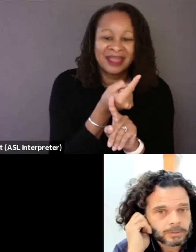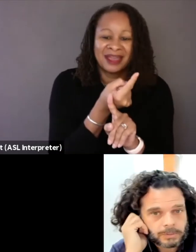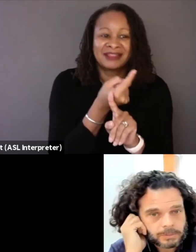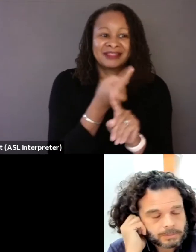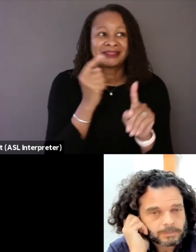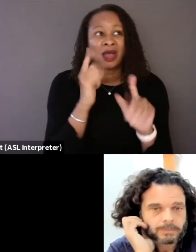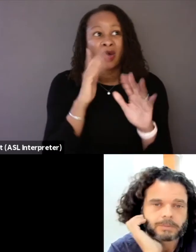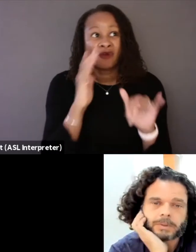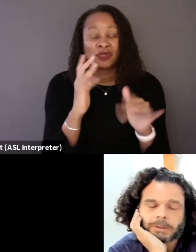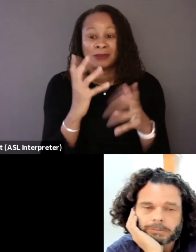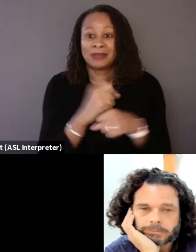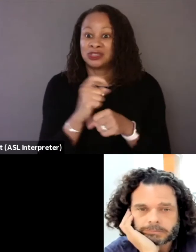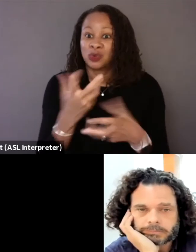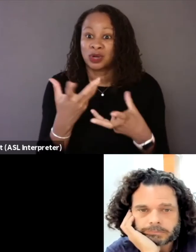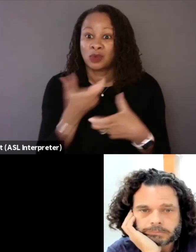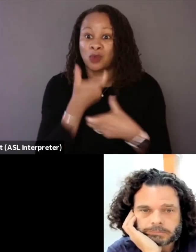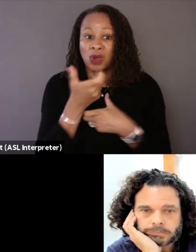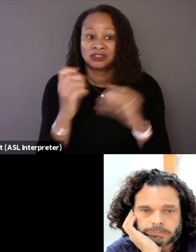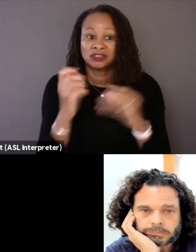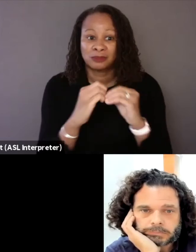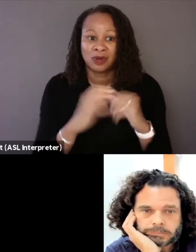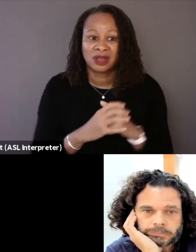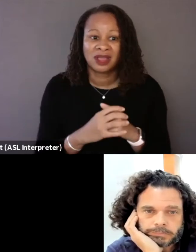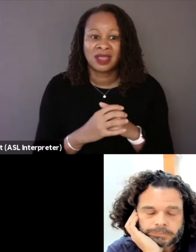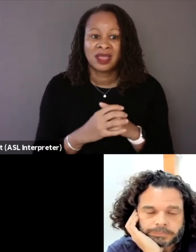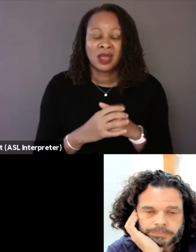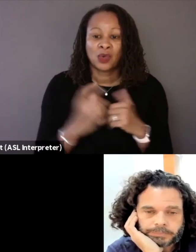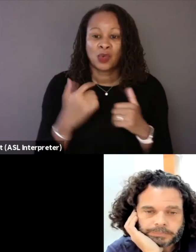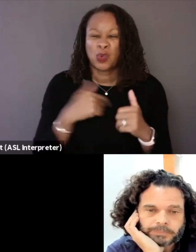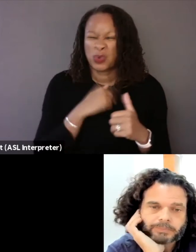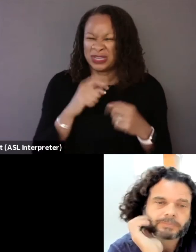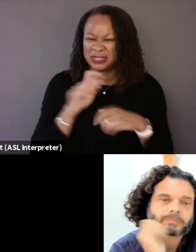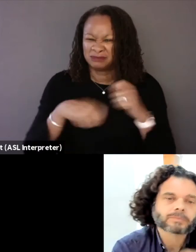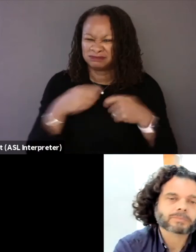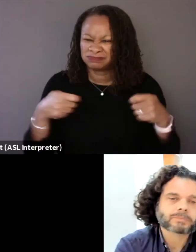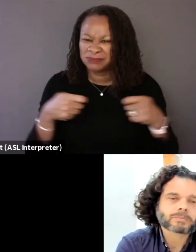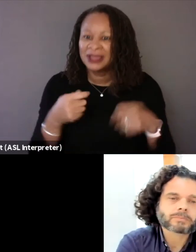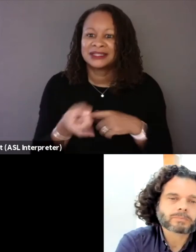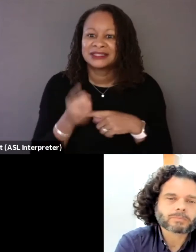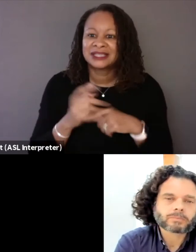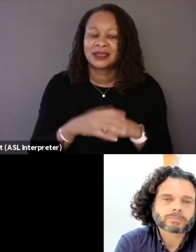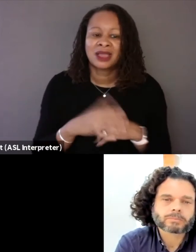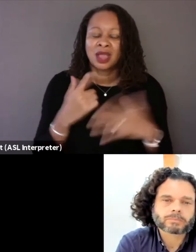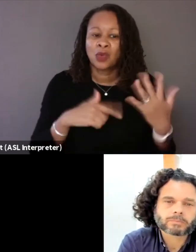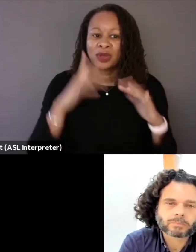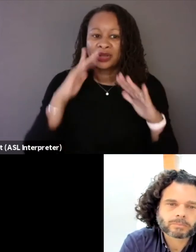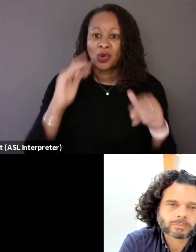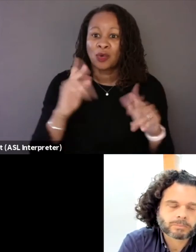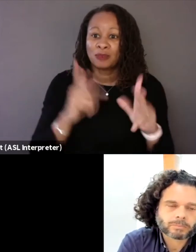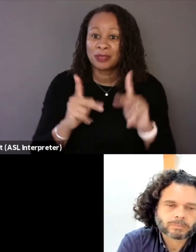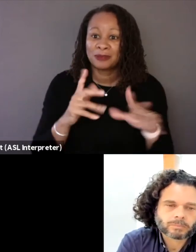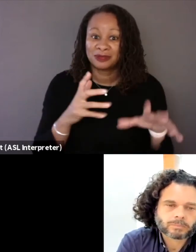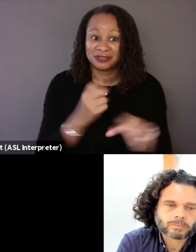Well, it definitely works. We have to wrap in a sec but I wanted to ask you one last thing. What do you hope folks take away from watching this film?